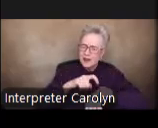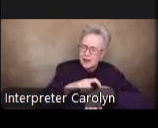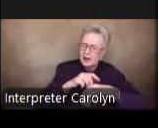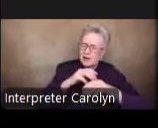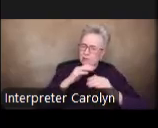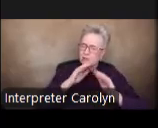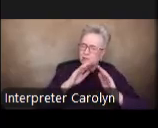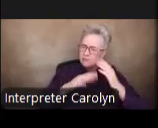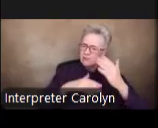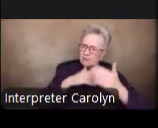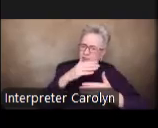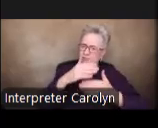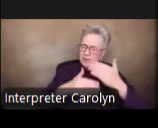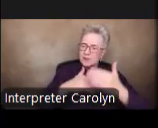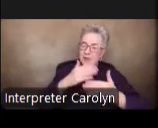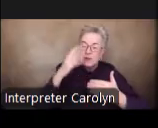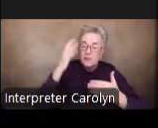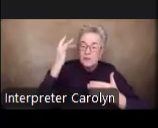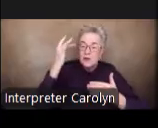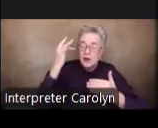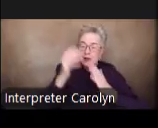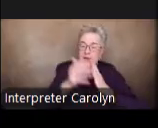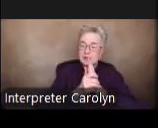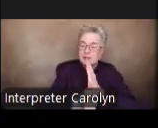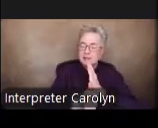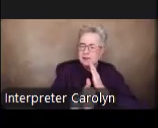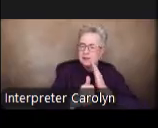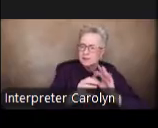skills matter so much, even though they might, they might